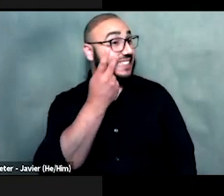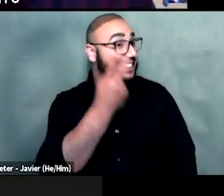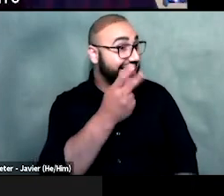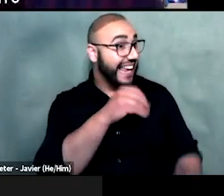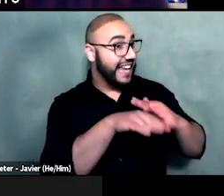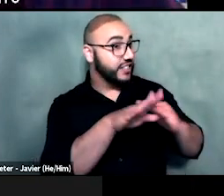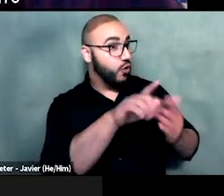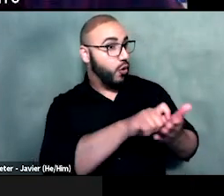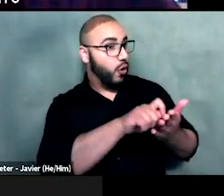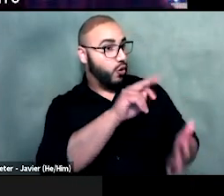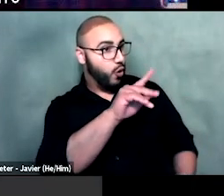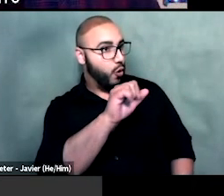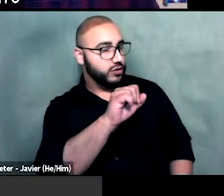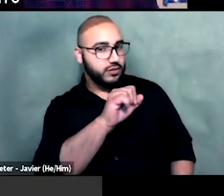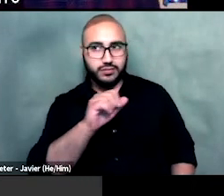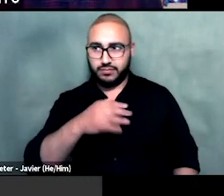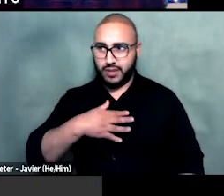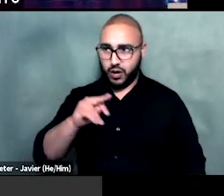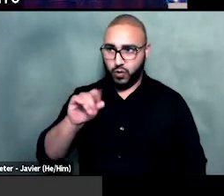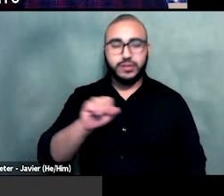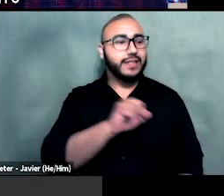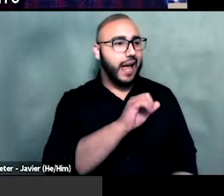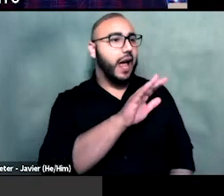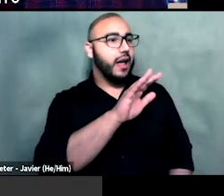The notes. Okay, yeah, we're seeing the notes version. Bernard Navarro: Okay.